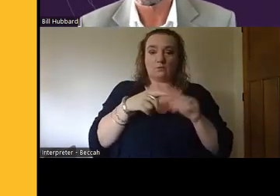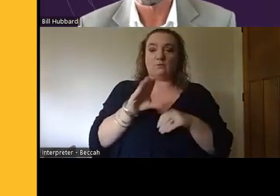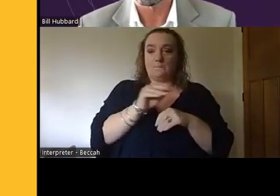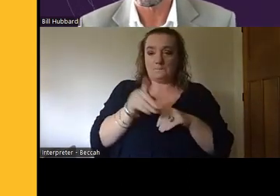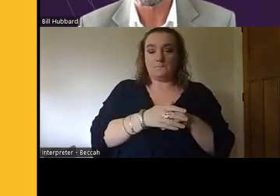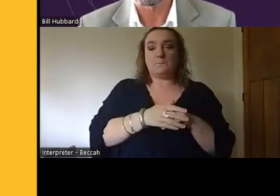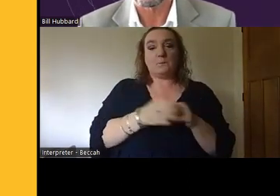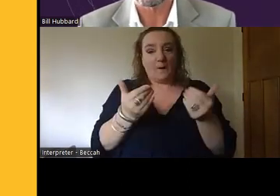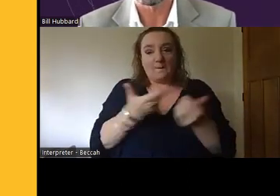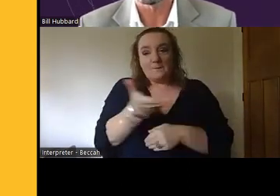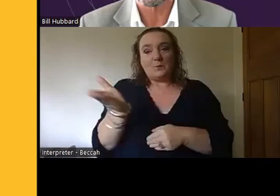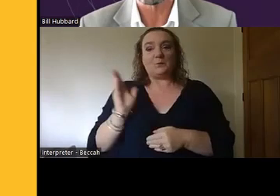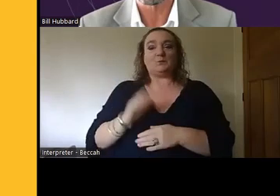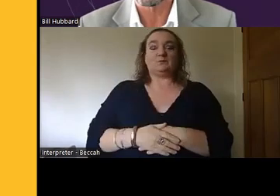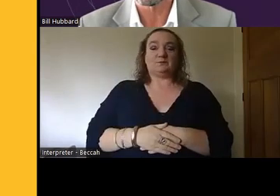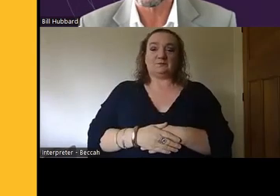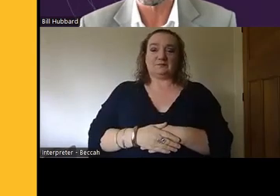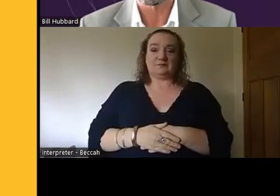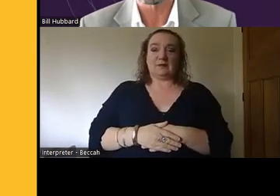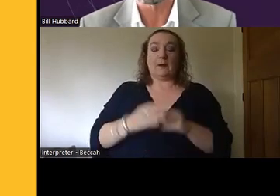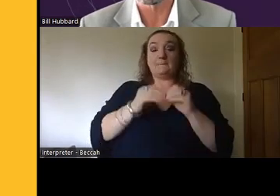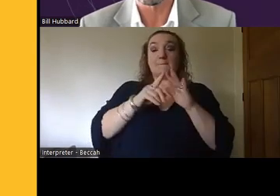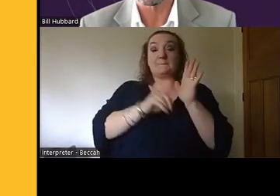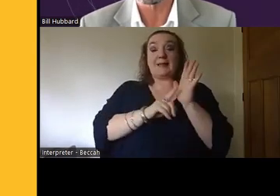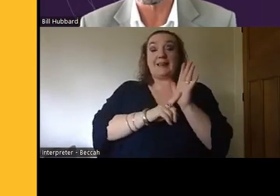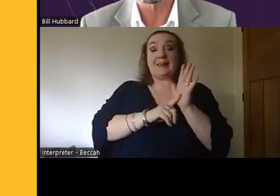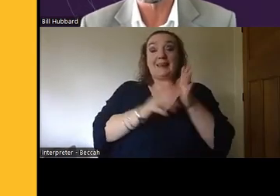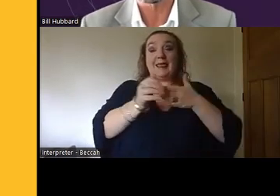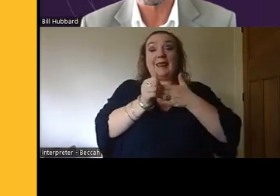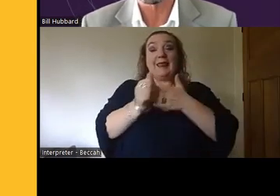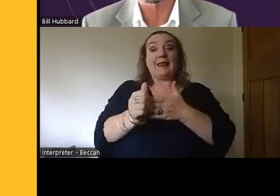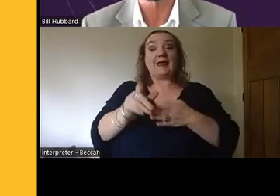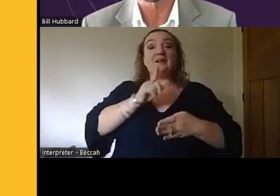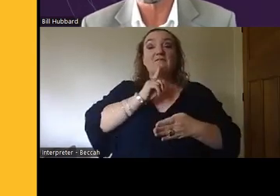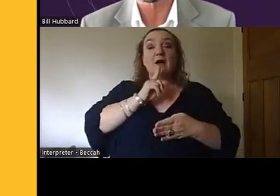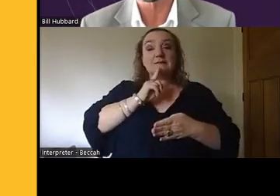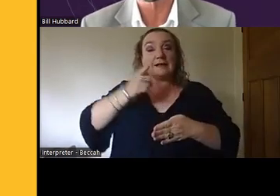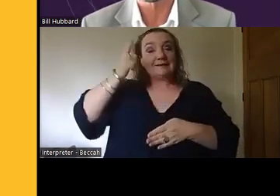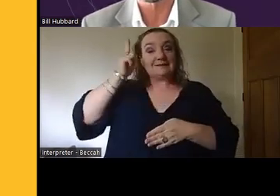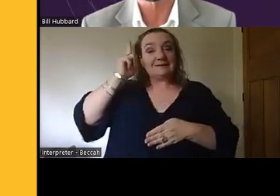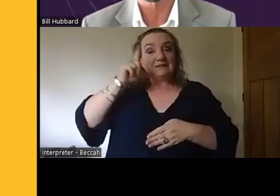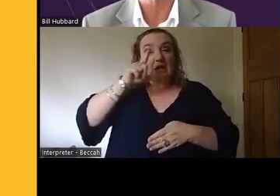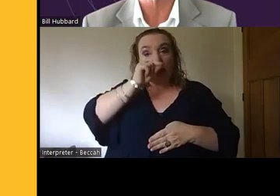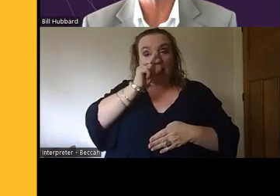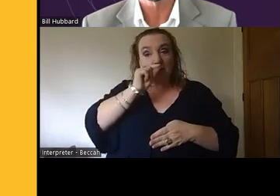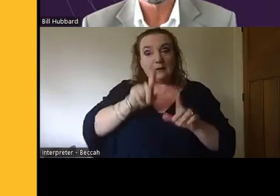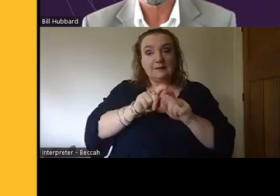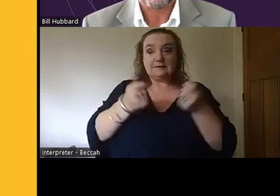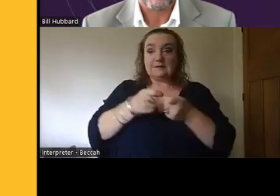Welcome everybody, my name is Bill. I work as a lead advisor in the teacher capability and collaboration team here at the council.